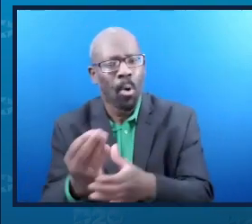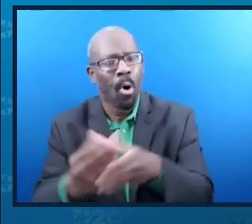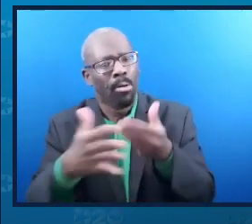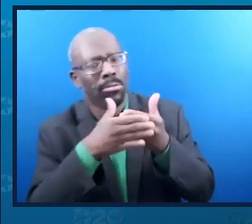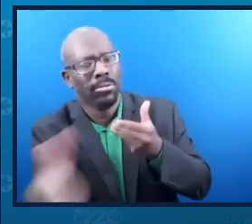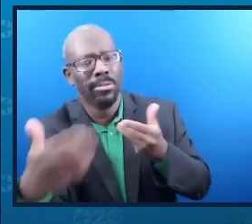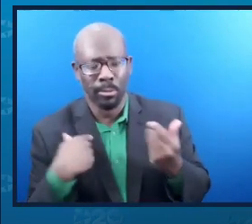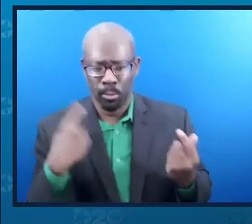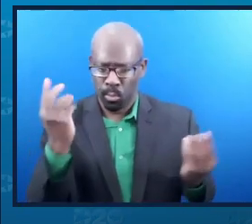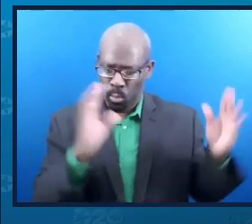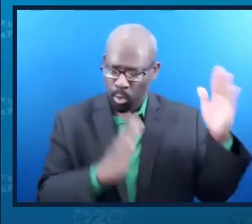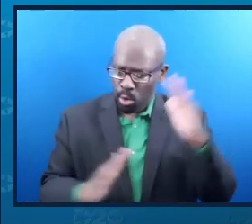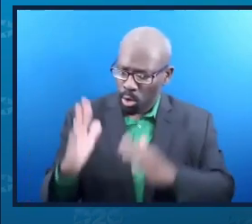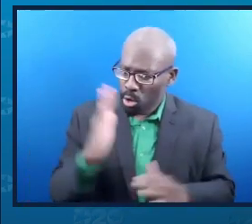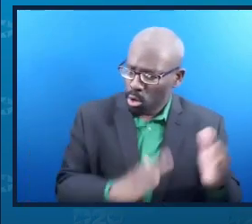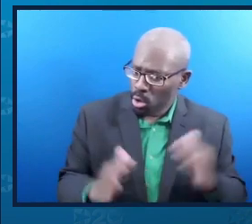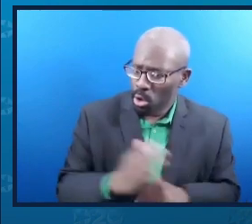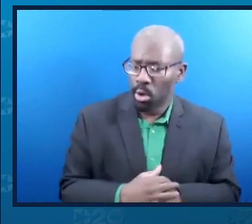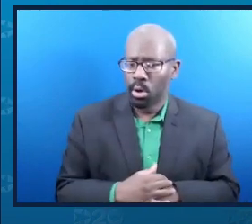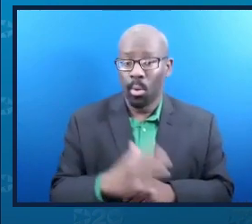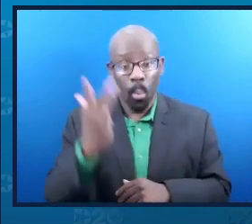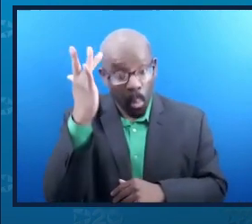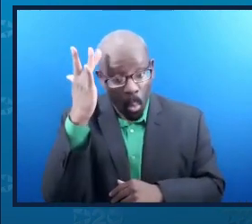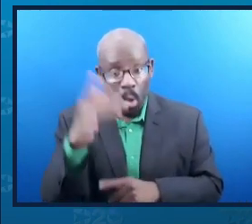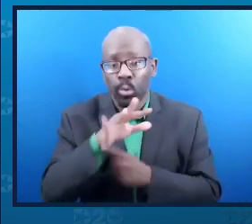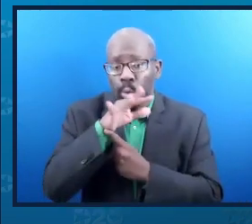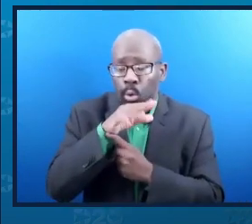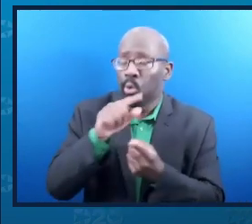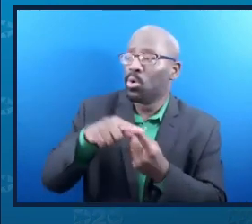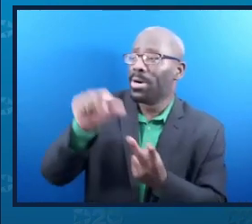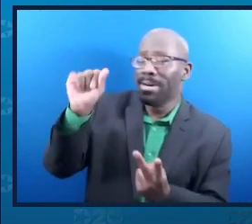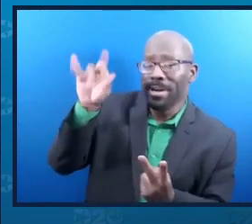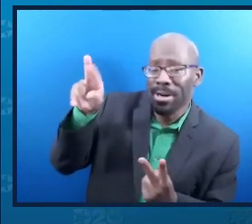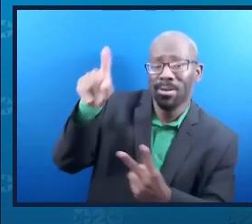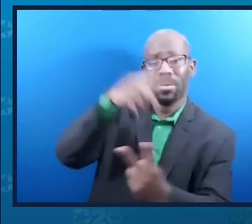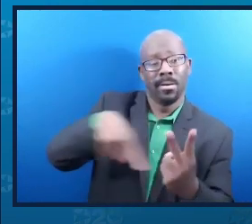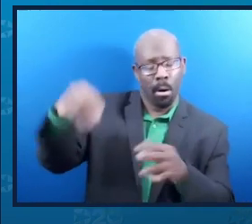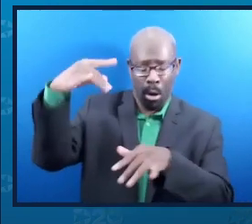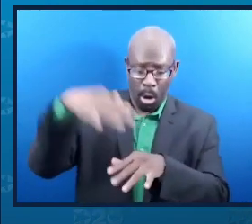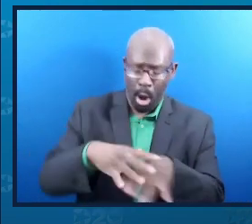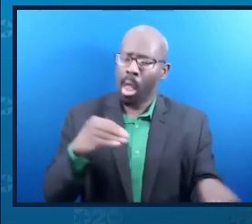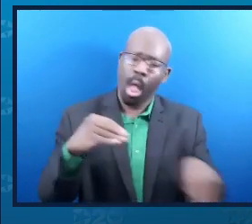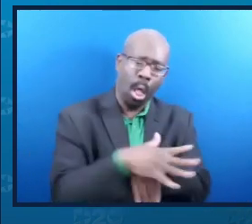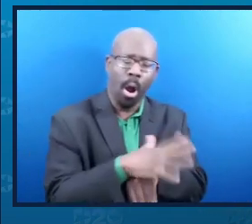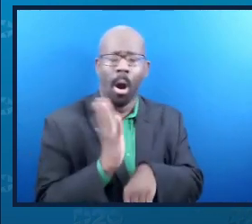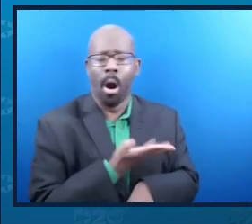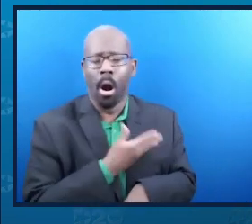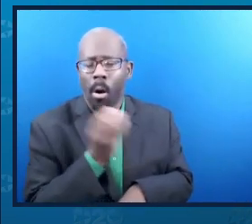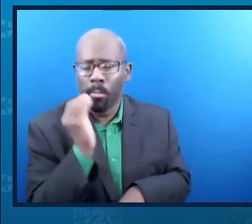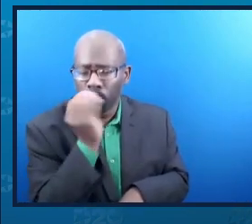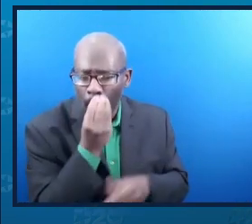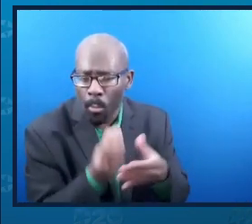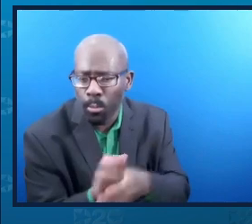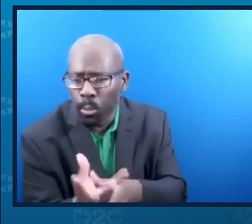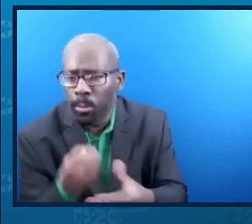AND ELIMINATING TONS EVERY YEAR BY MIMICKING NATURAL ECOSYSTEMS. FARMERS CAN BE A PART INSTEAD OF